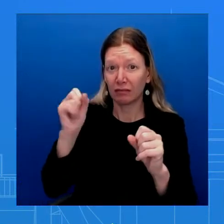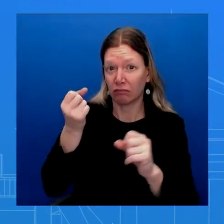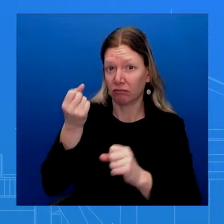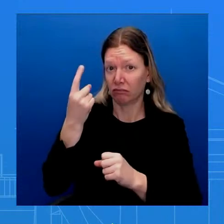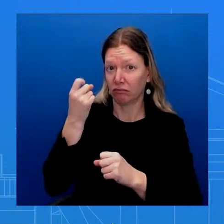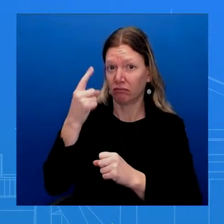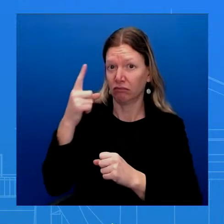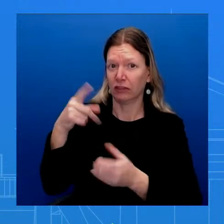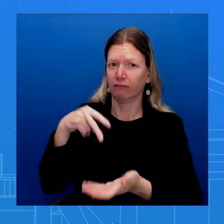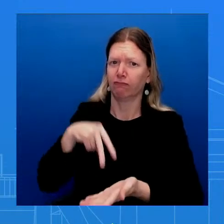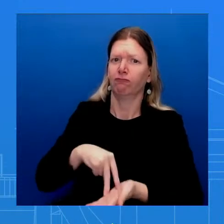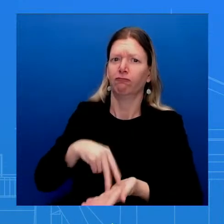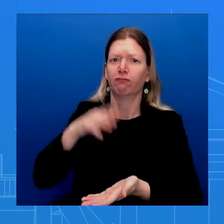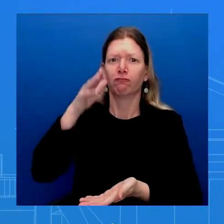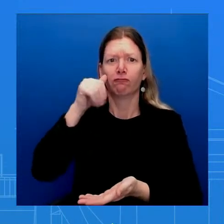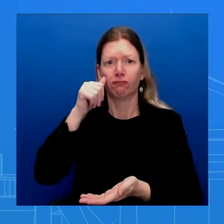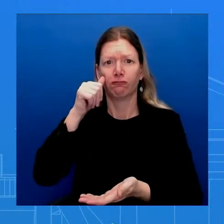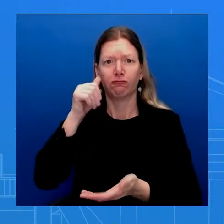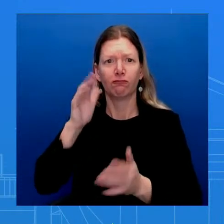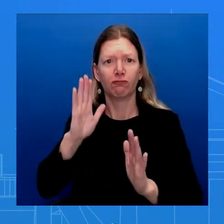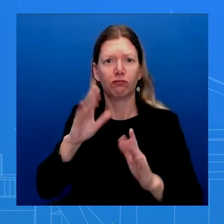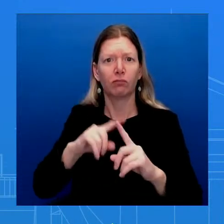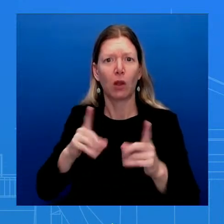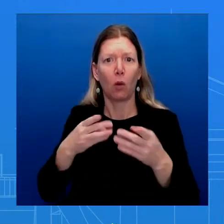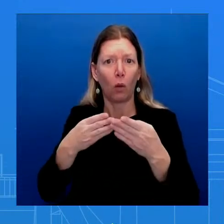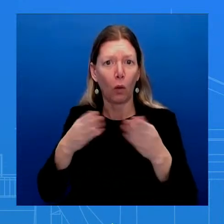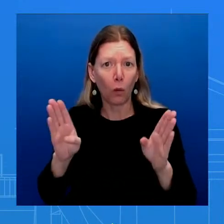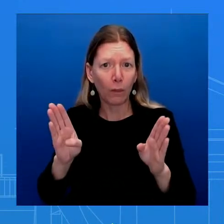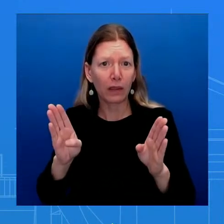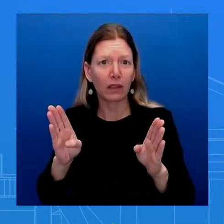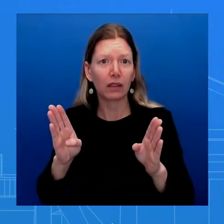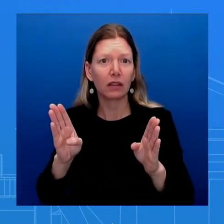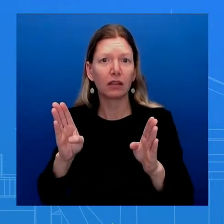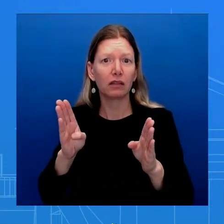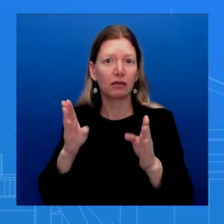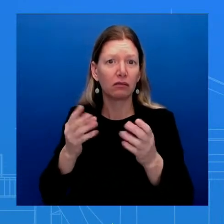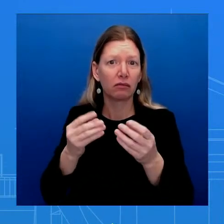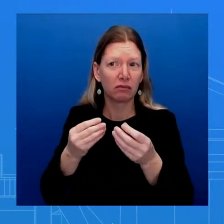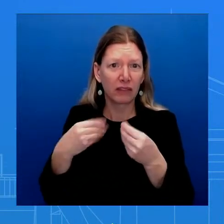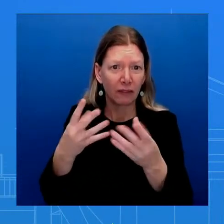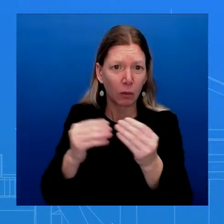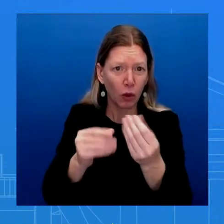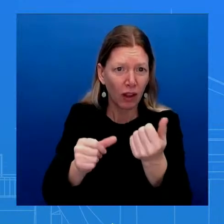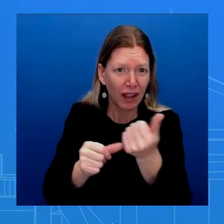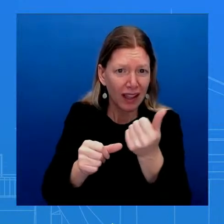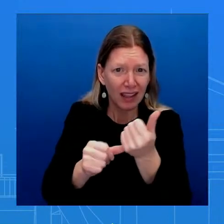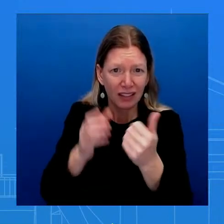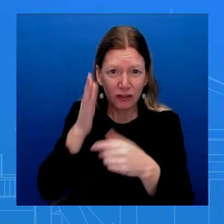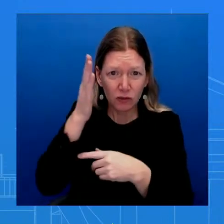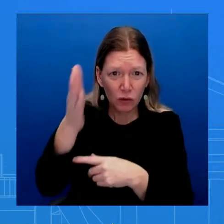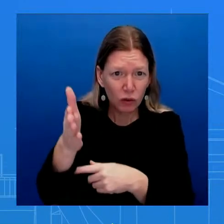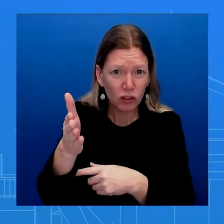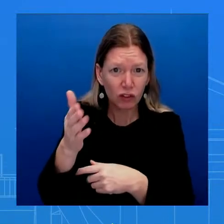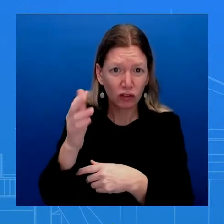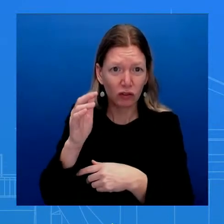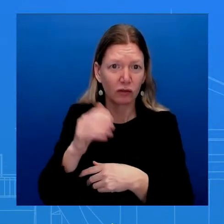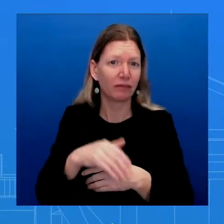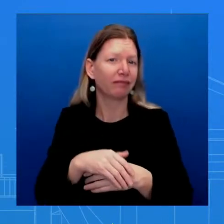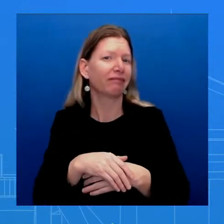in the future as well, given that this is something he described in that way? Mr. Kirby: I'm not going to get ahead of the President on this. I think he was very clear.